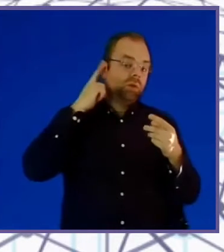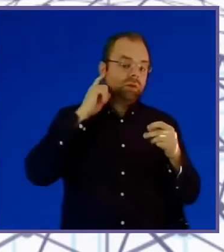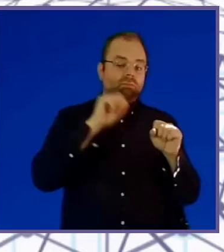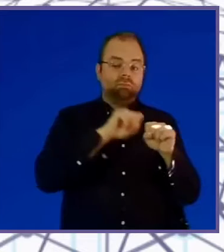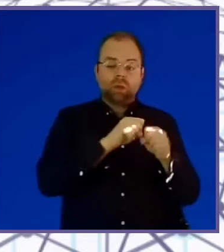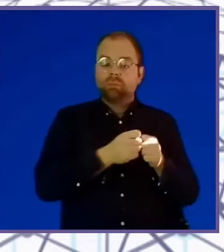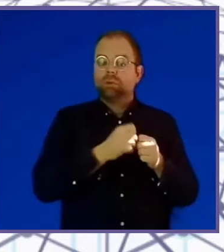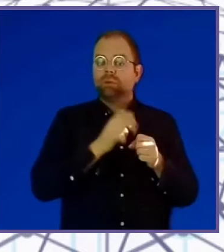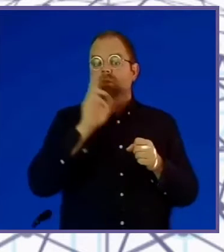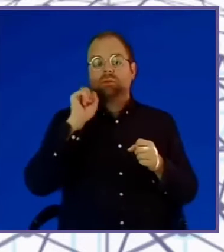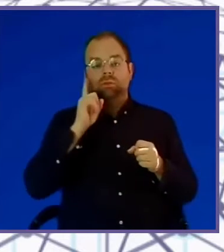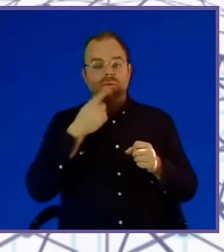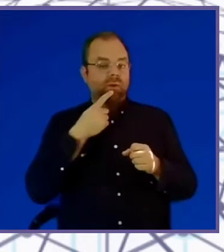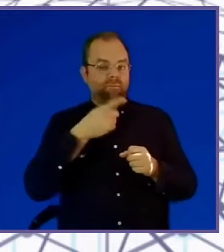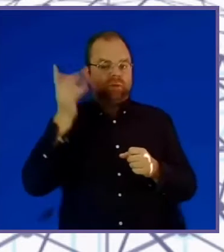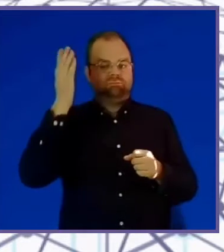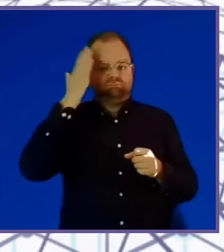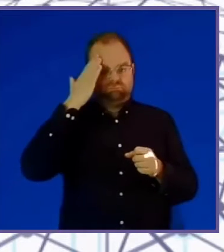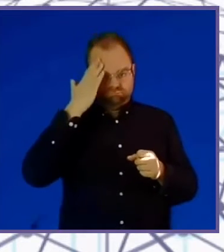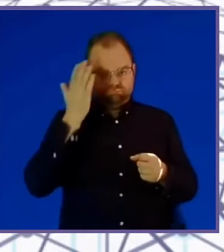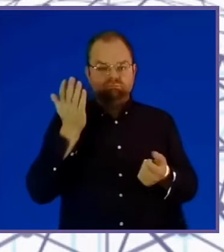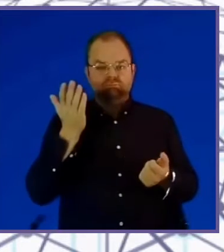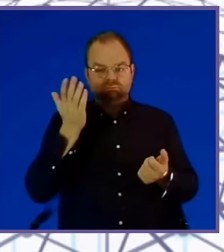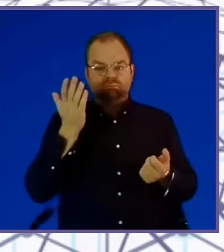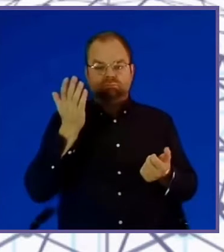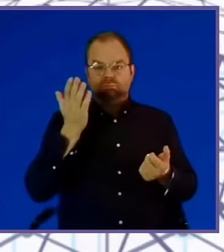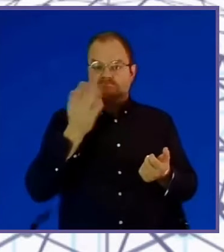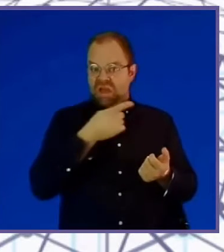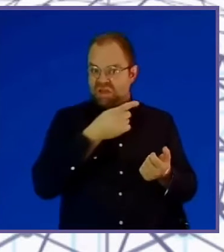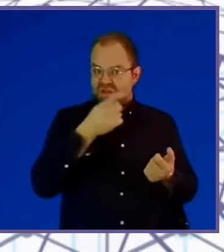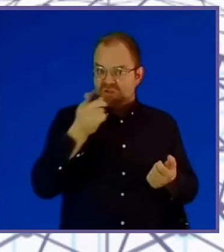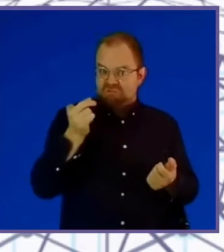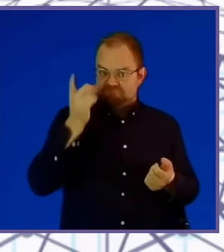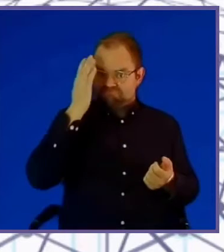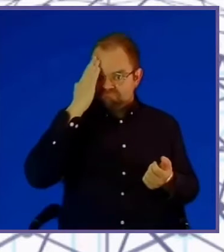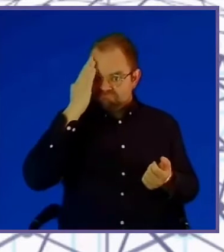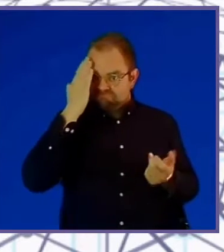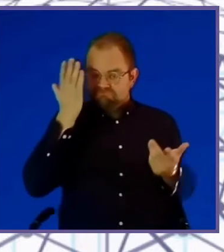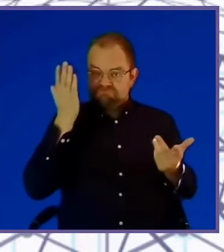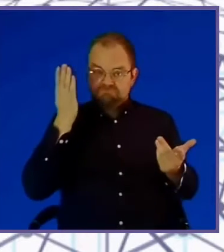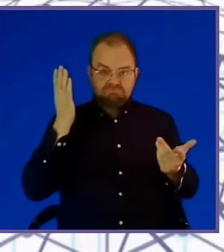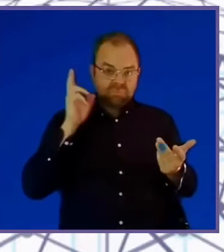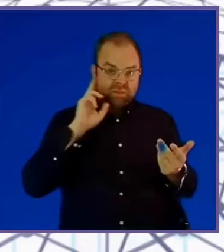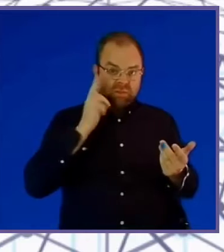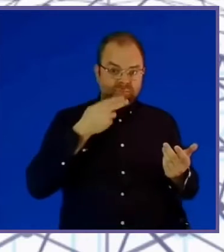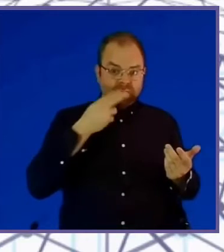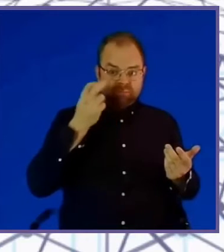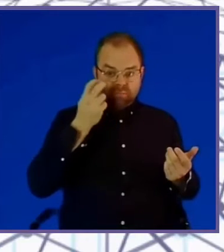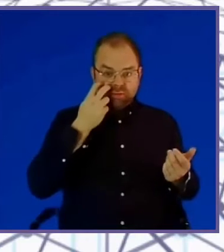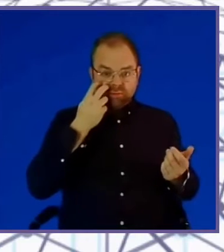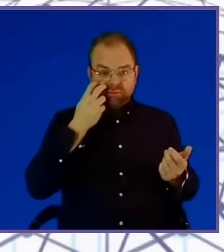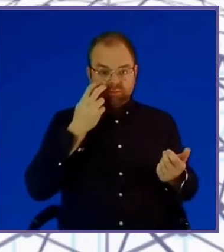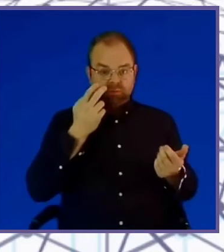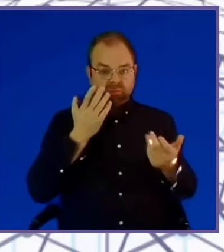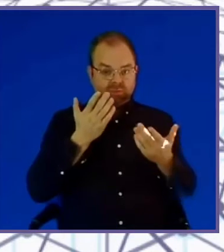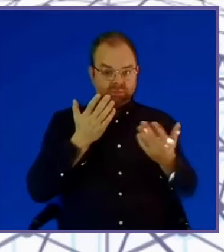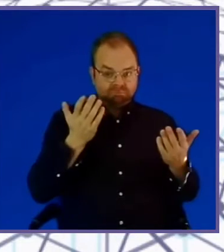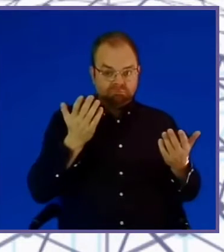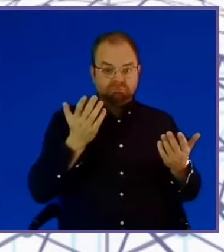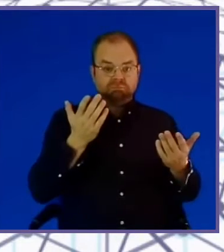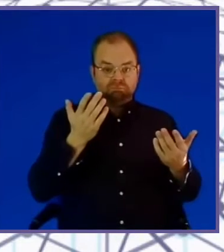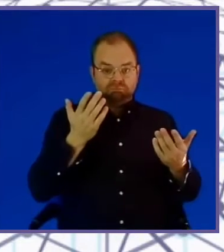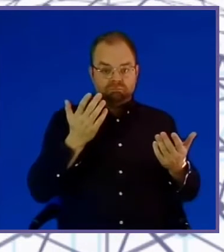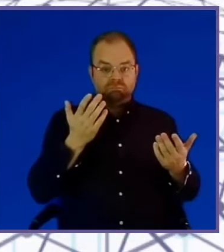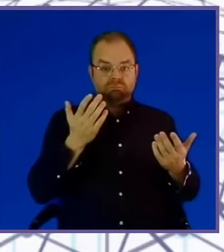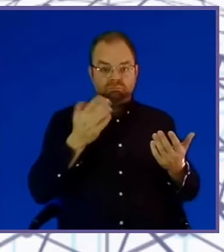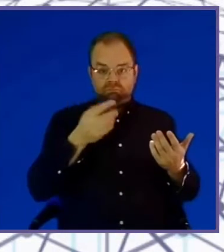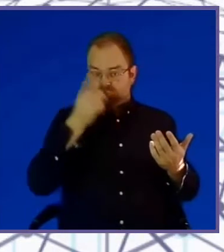Or that they know what it means or how complex it is. So I've been given this incredible platform,